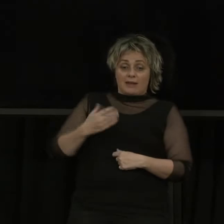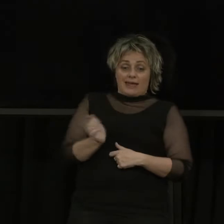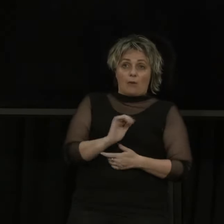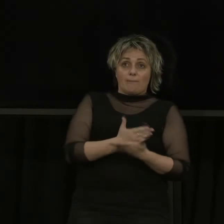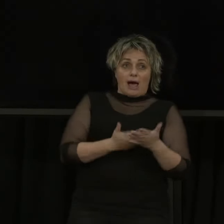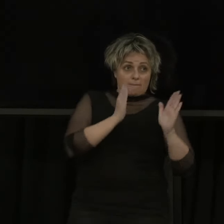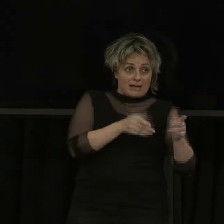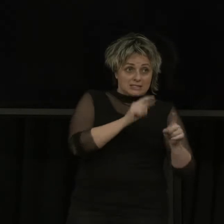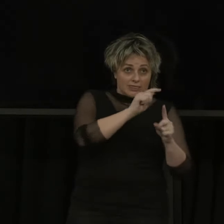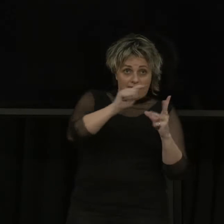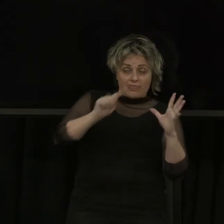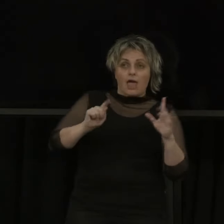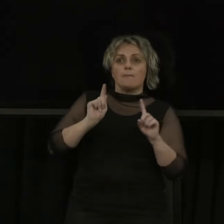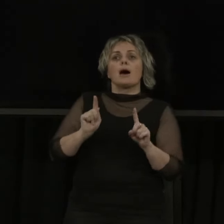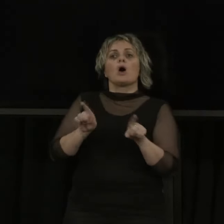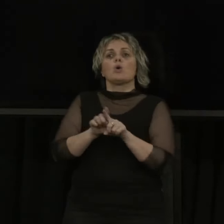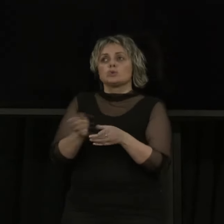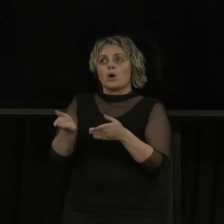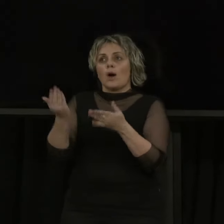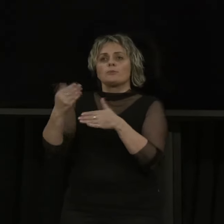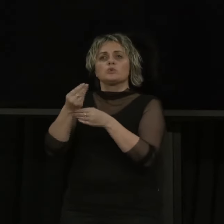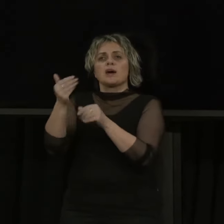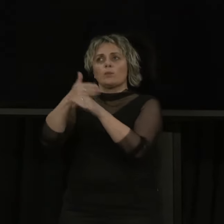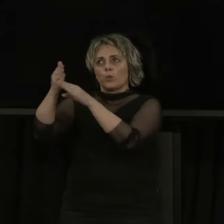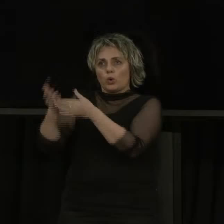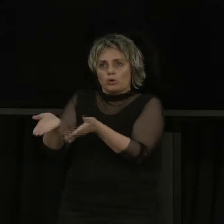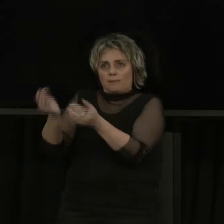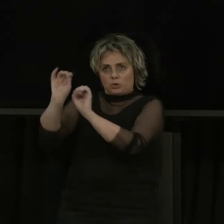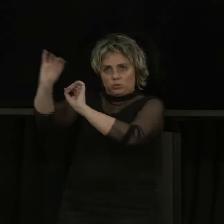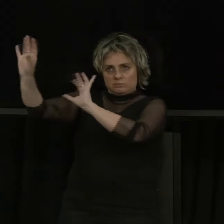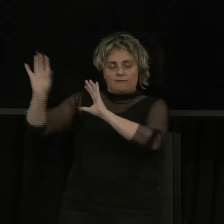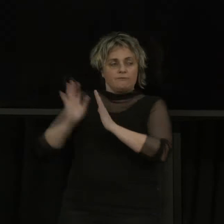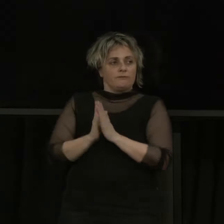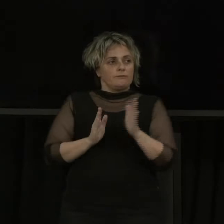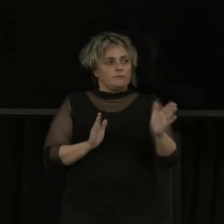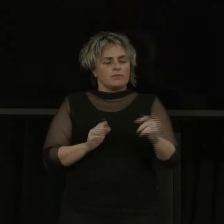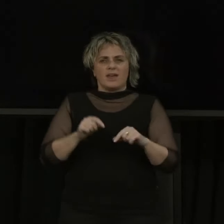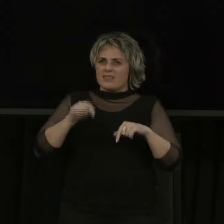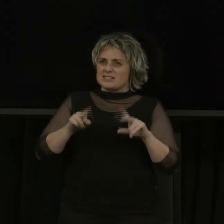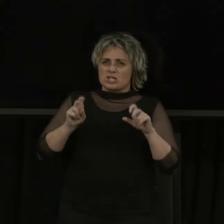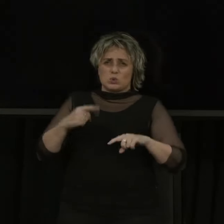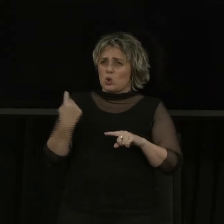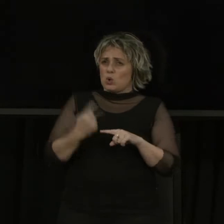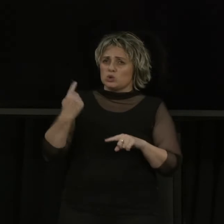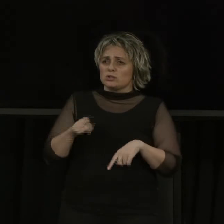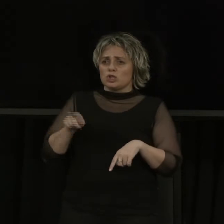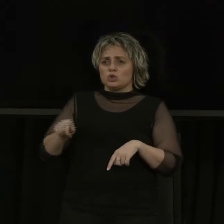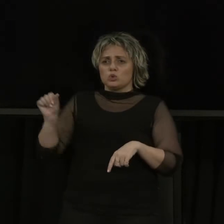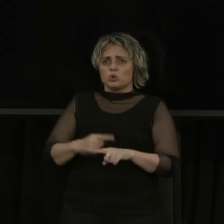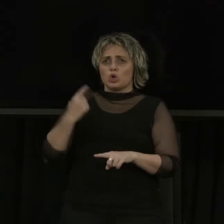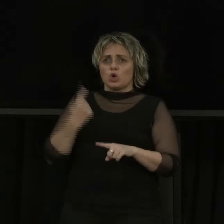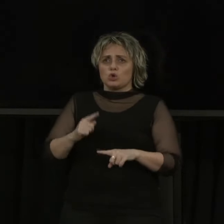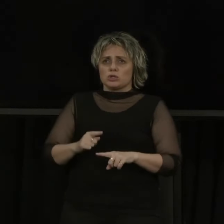undertaking workplace health and safety assessments to determine whether that is something they require in their own workplace as well. We are doing our bit and workplaces